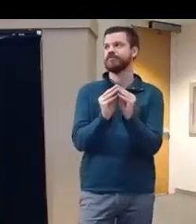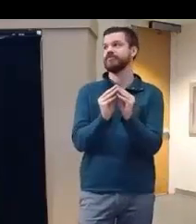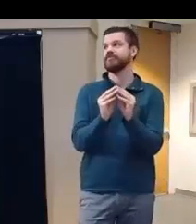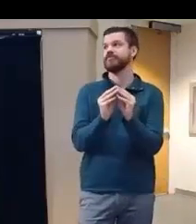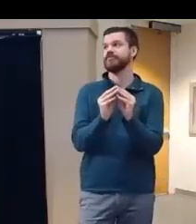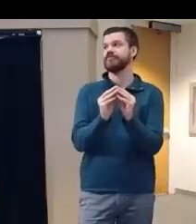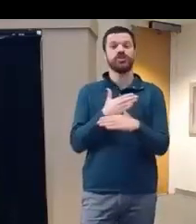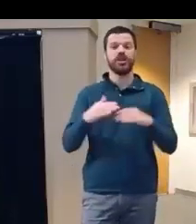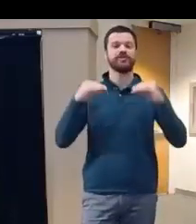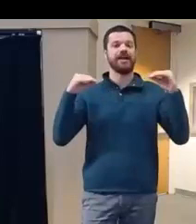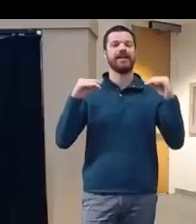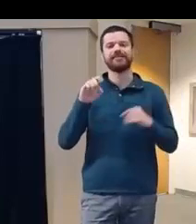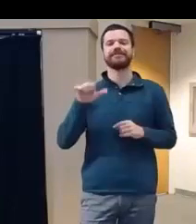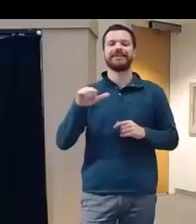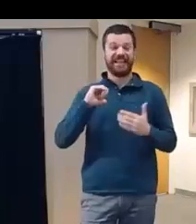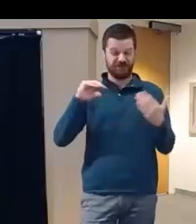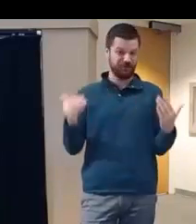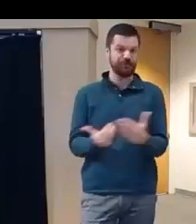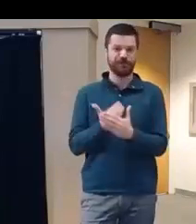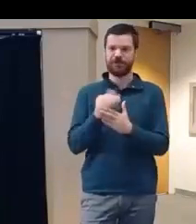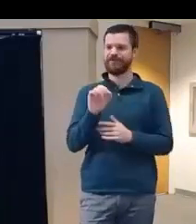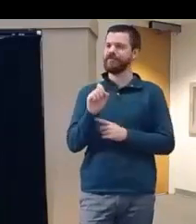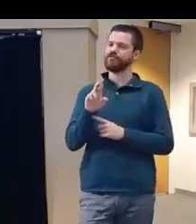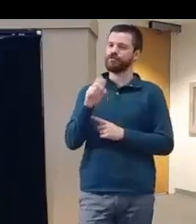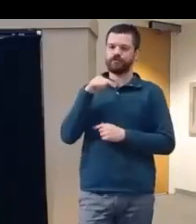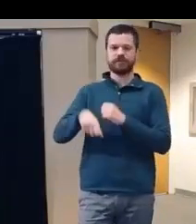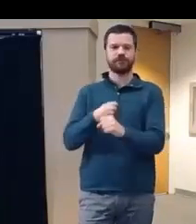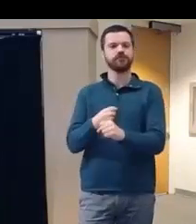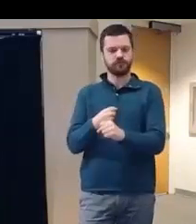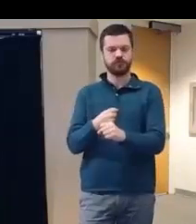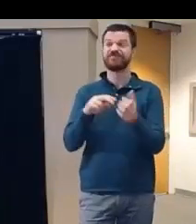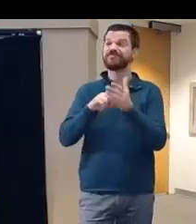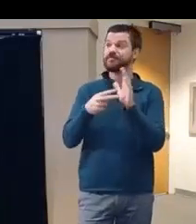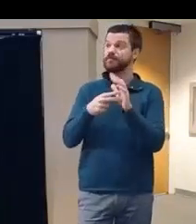shared didactic day which is a brand new feature for this Academic Year in which most of our